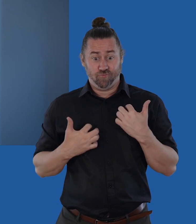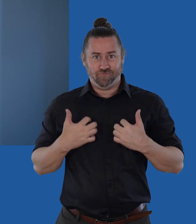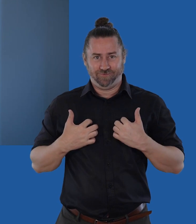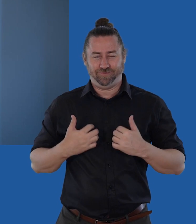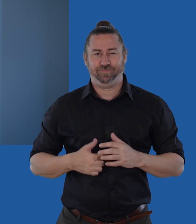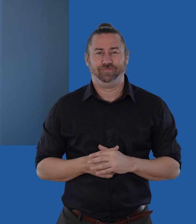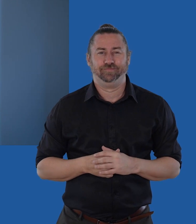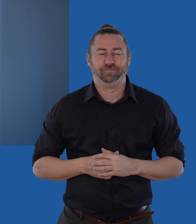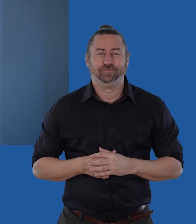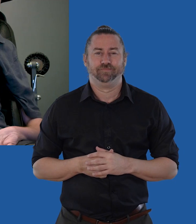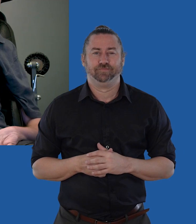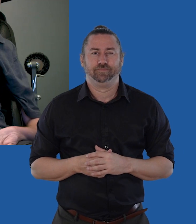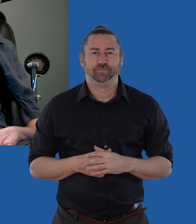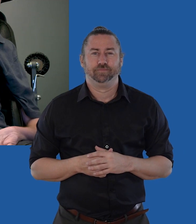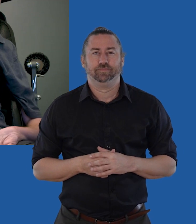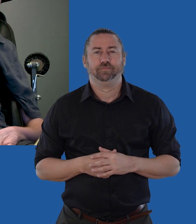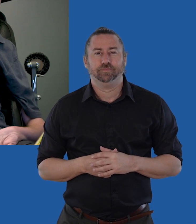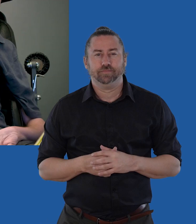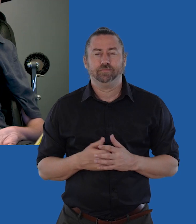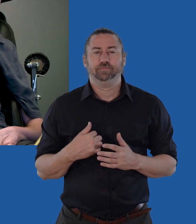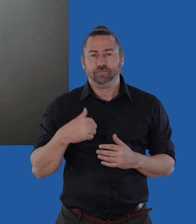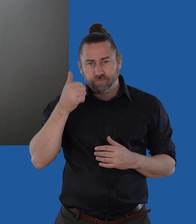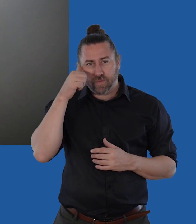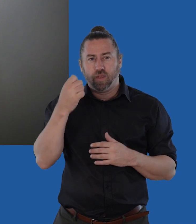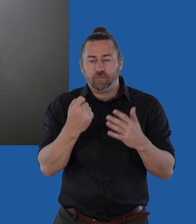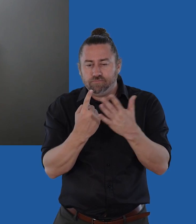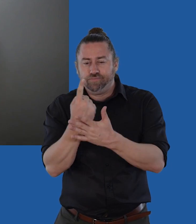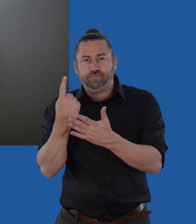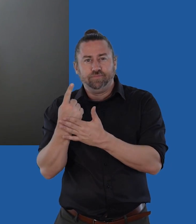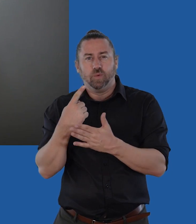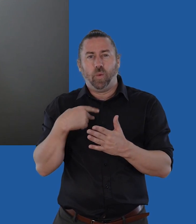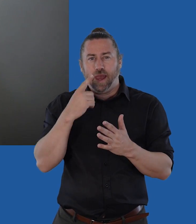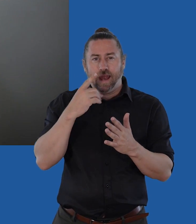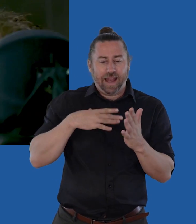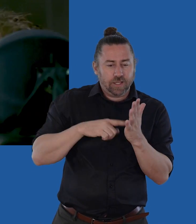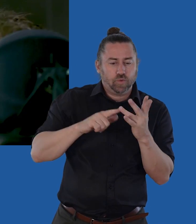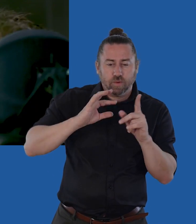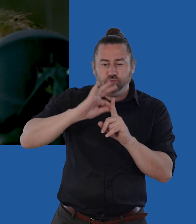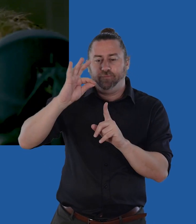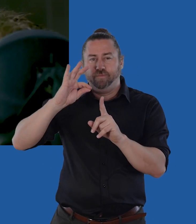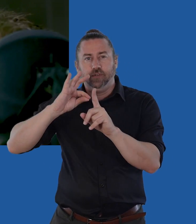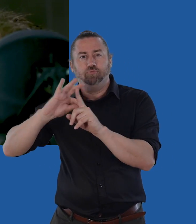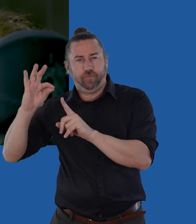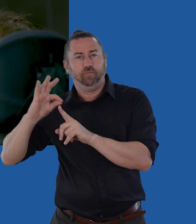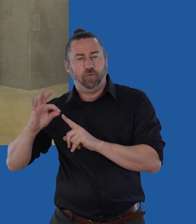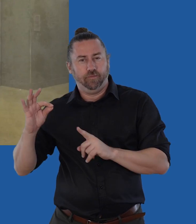We certainly hear that there are things that we can do better, and gaps that we need to close.